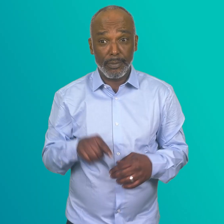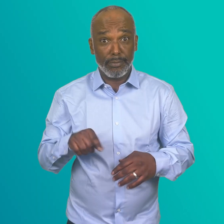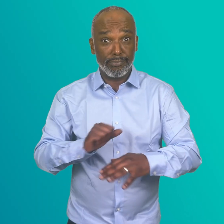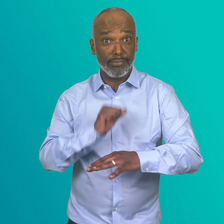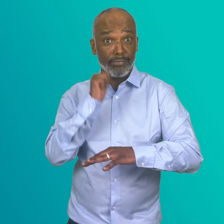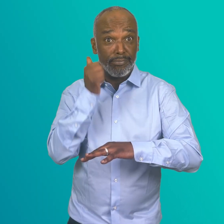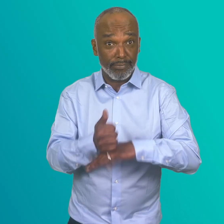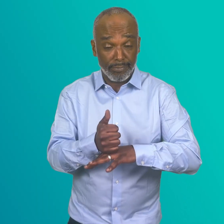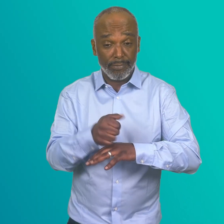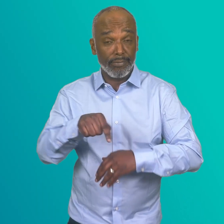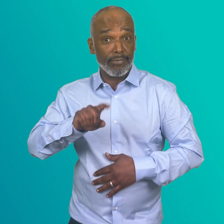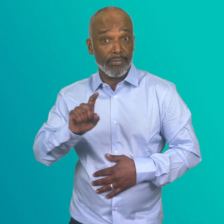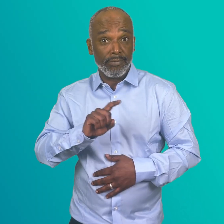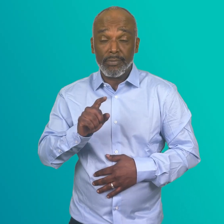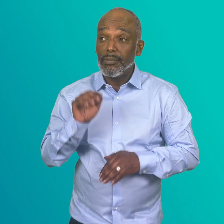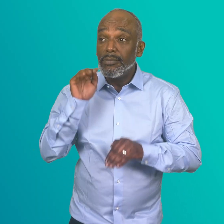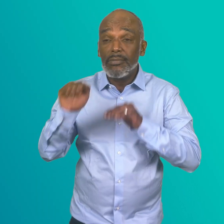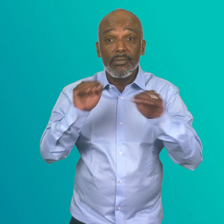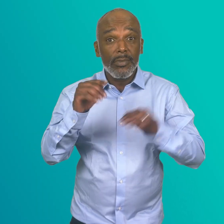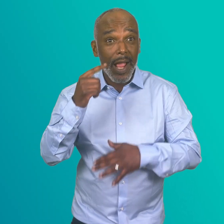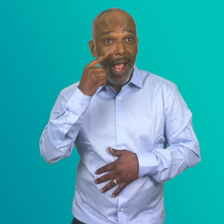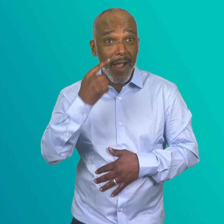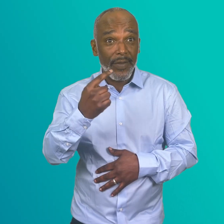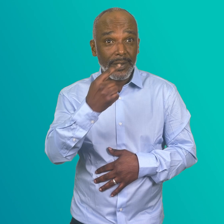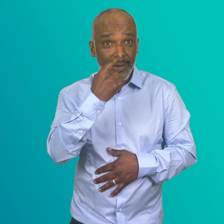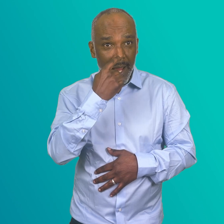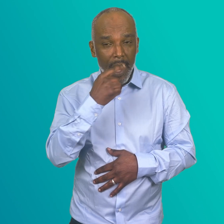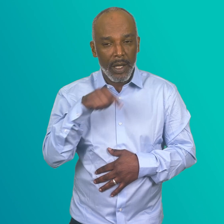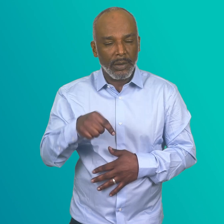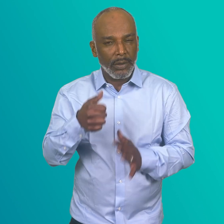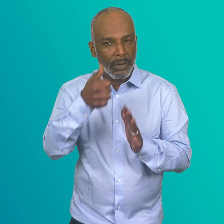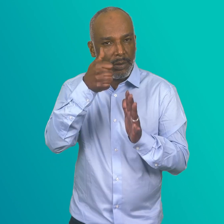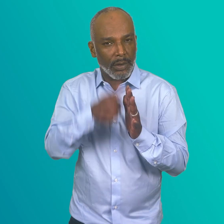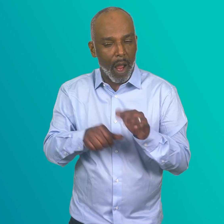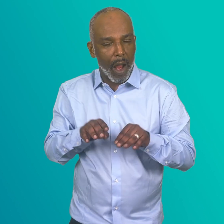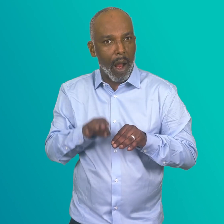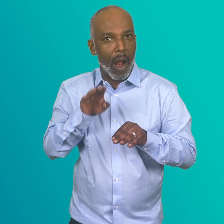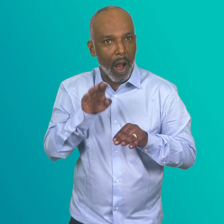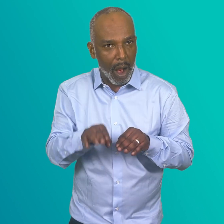As set out above, the Call for Evidence is only the first step